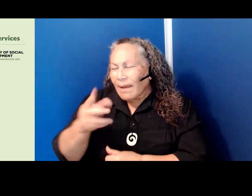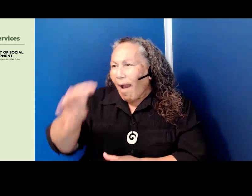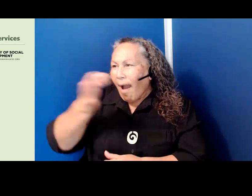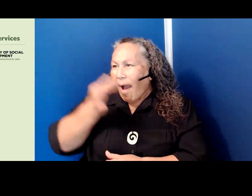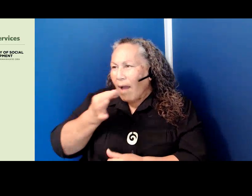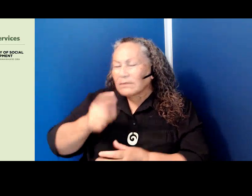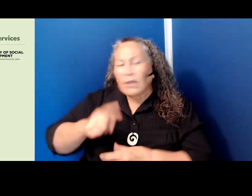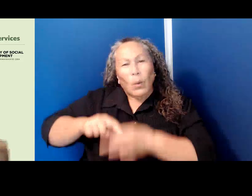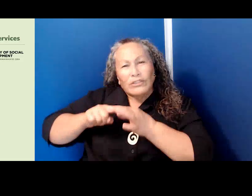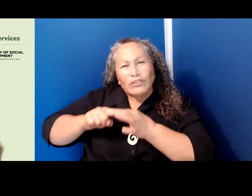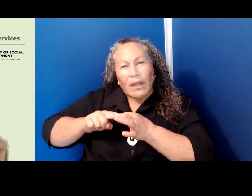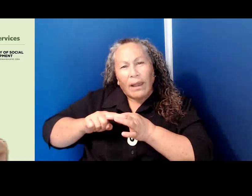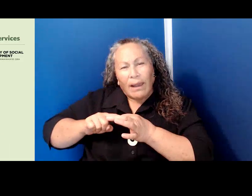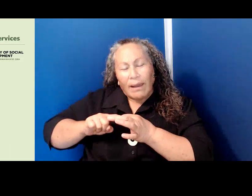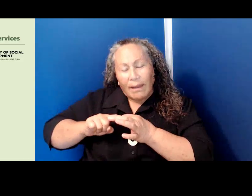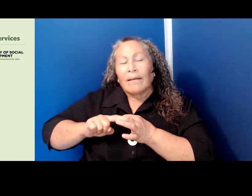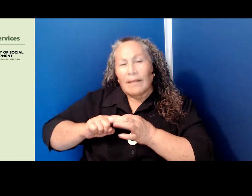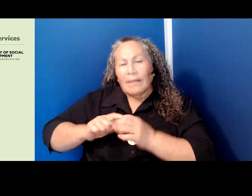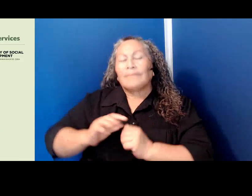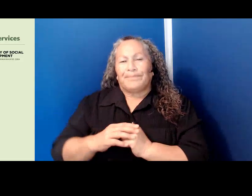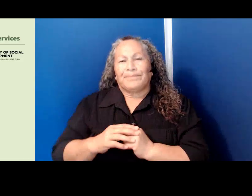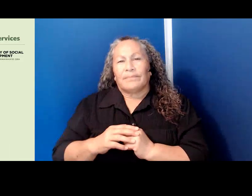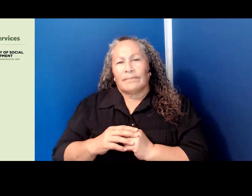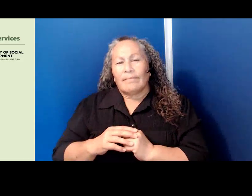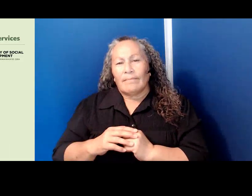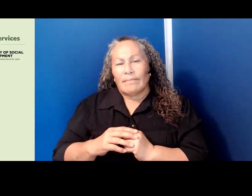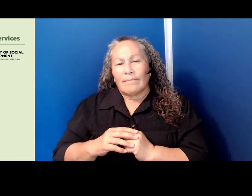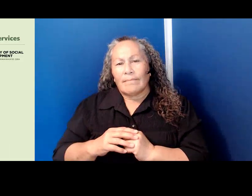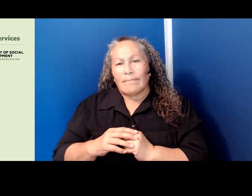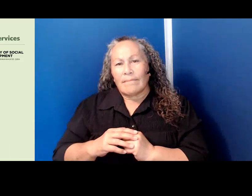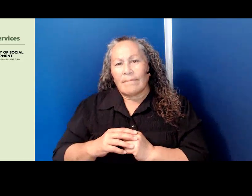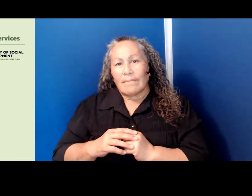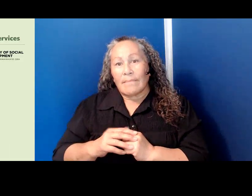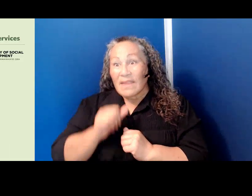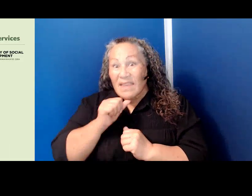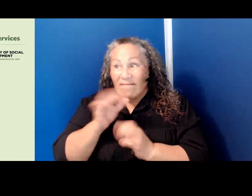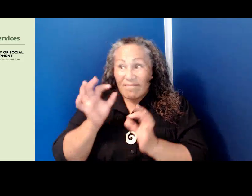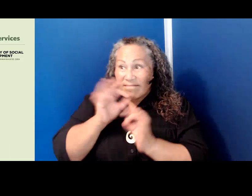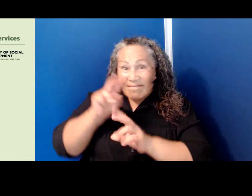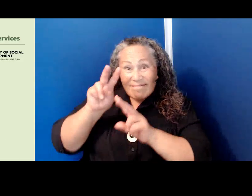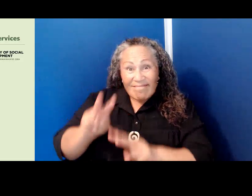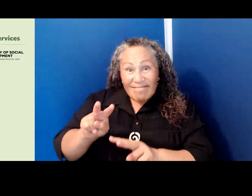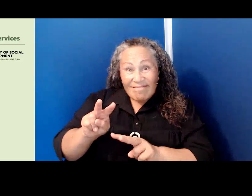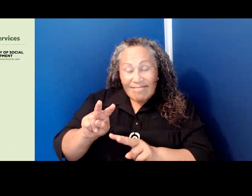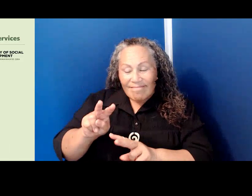though that it says that in the window. If it doesn't, just click on the drop down